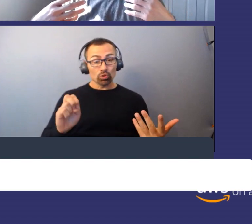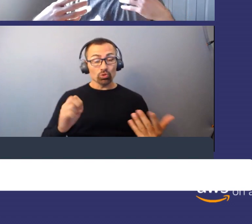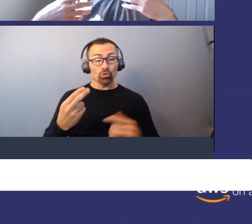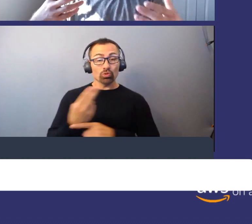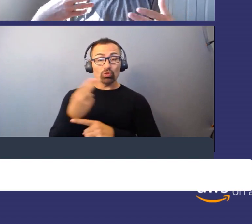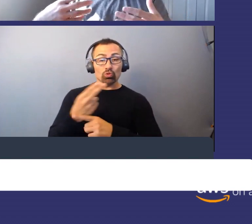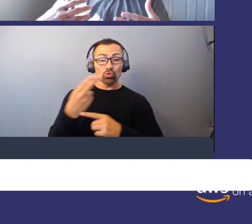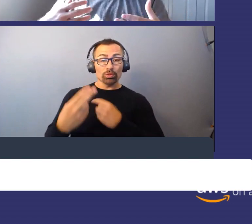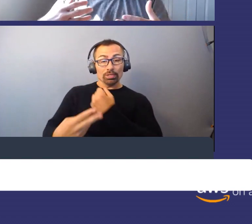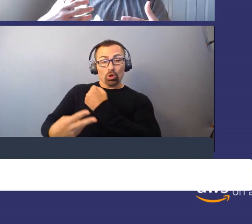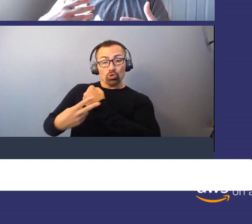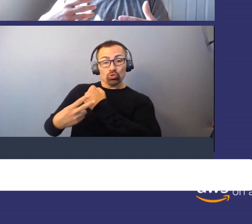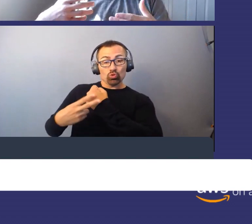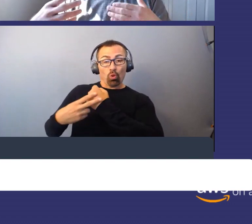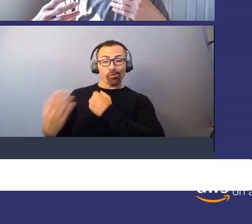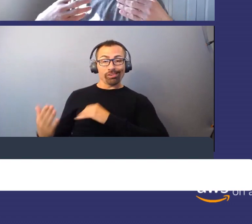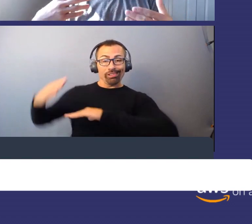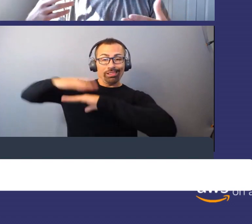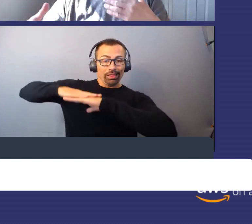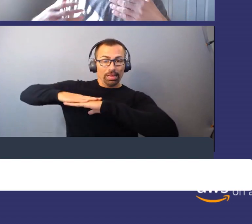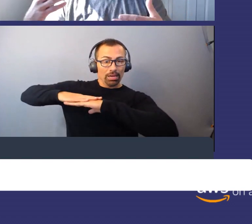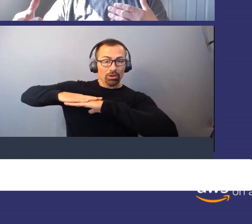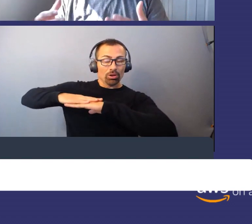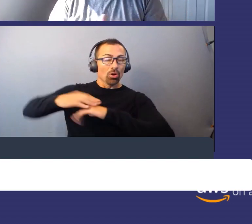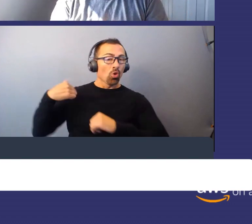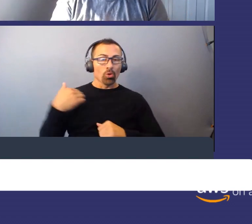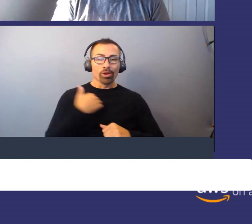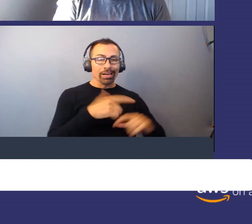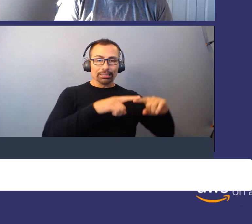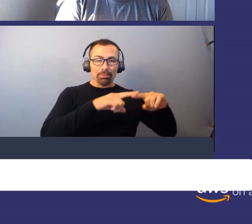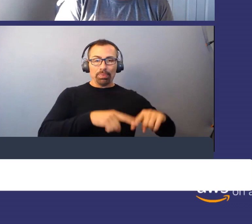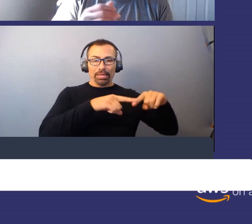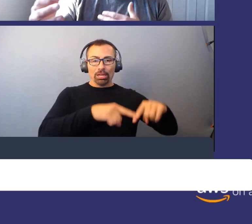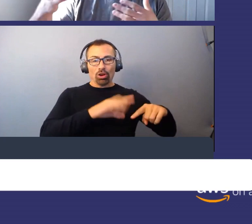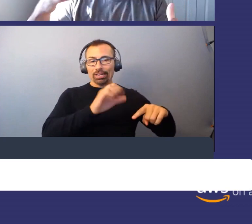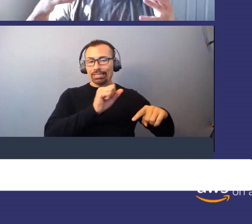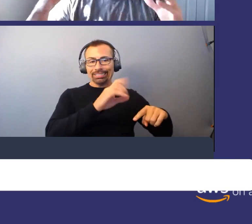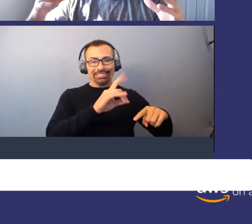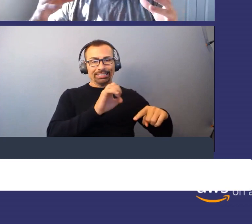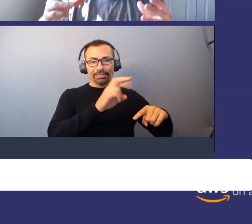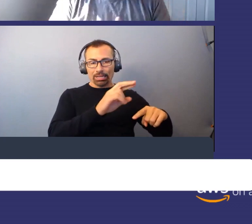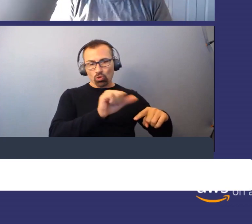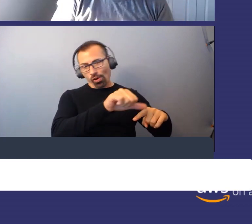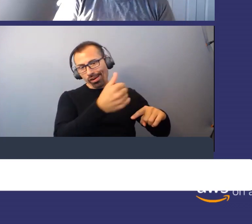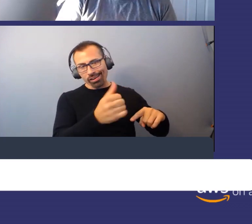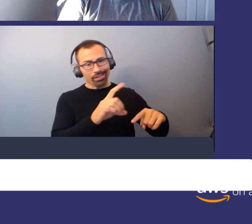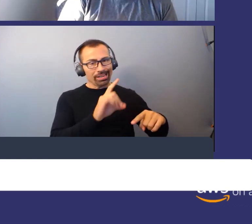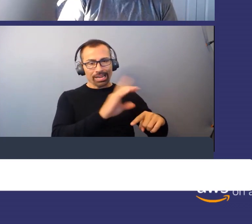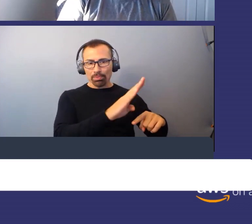We're not built on top of Cassandra or any other databases there. We're using our own as storage layer